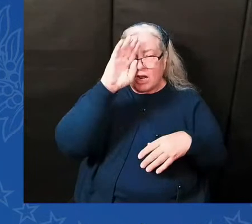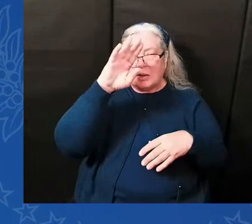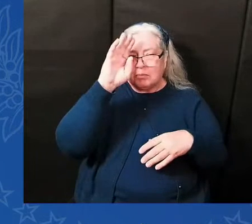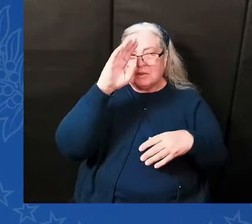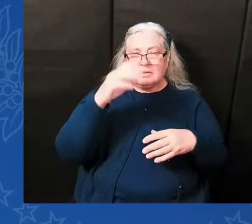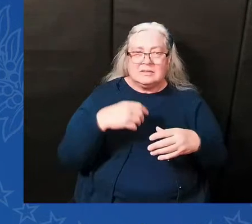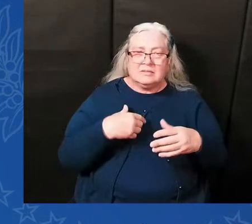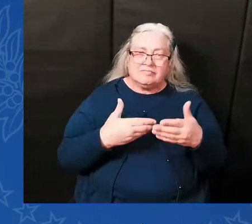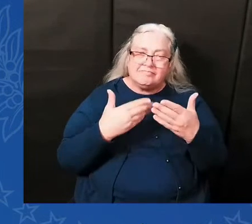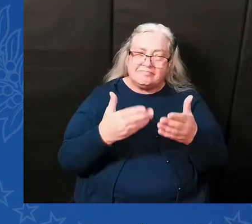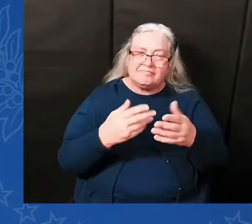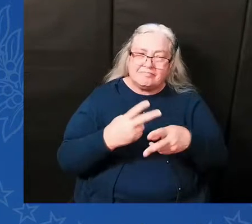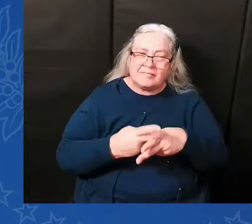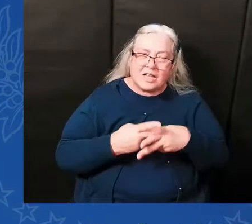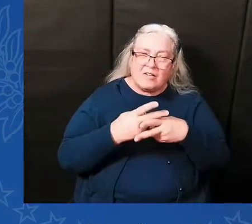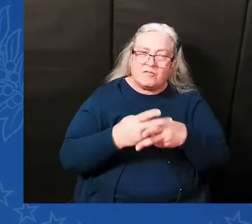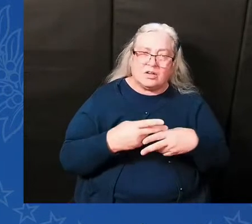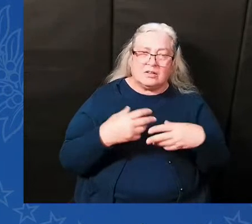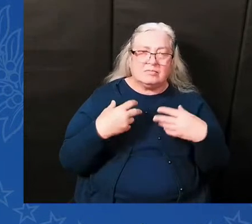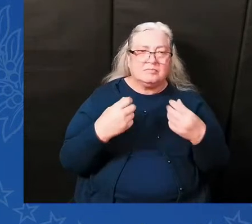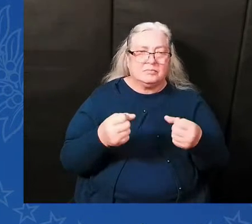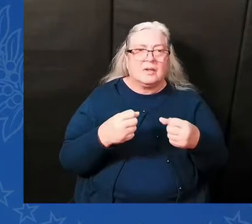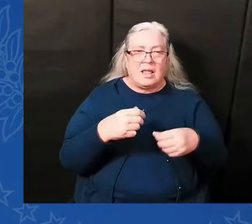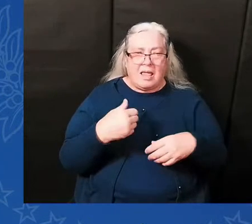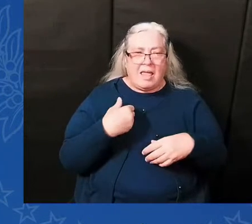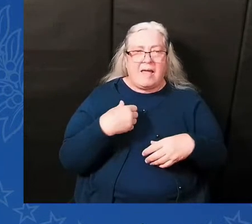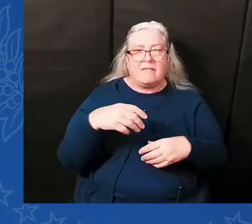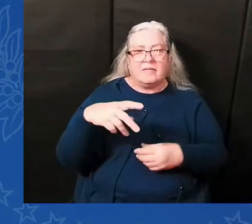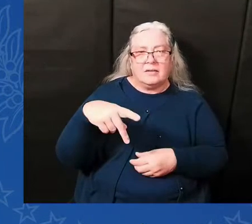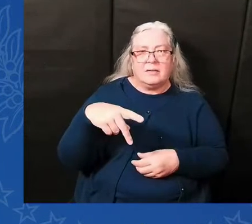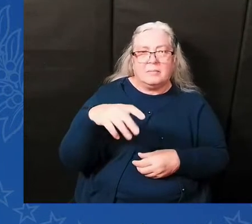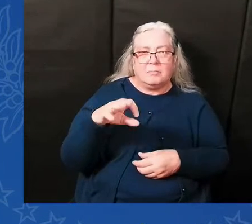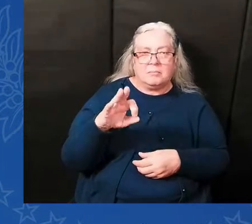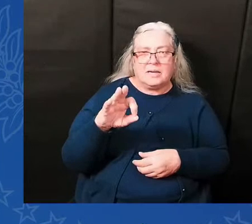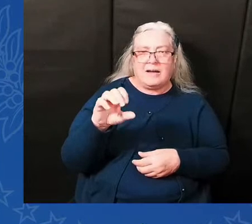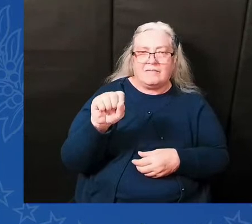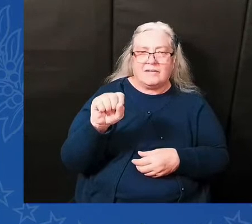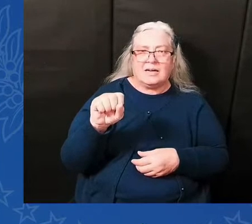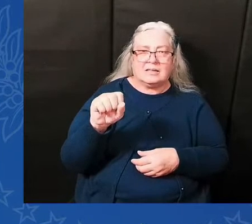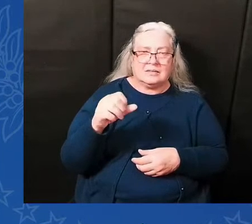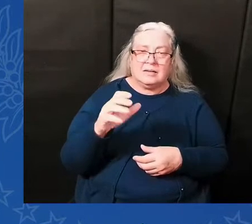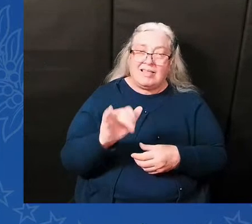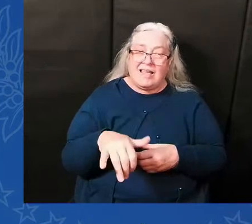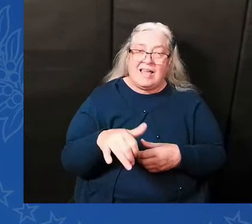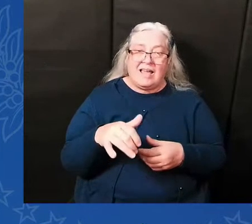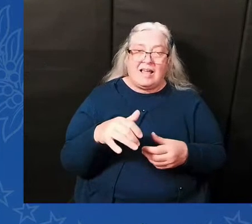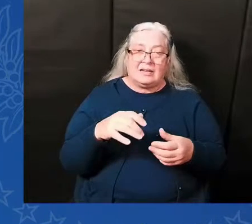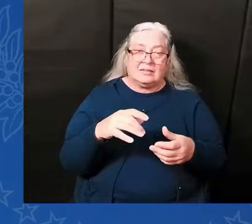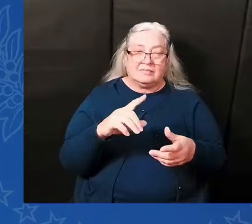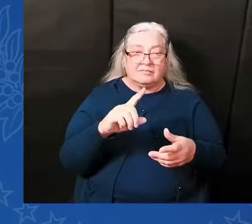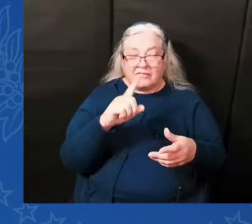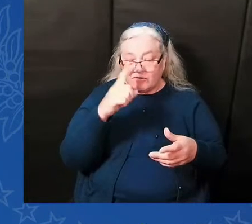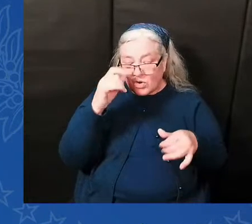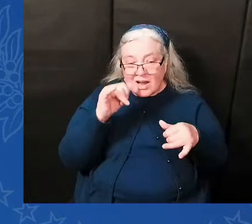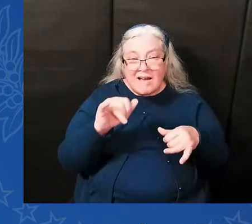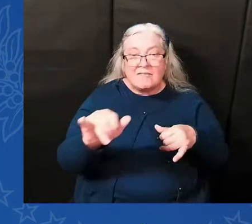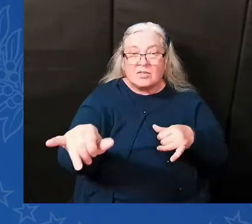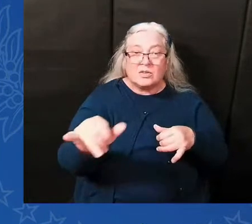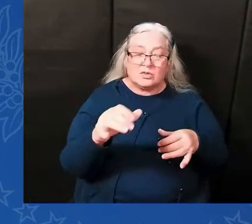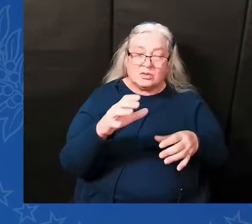the so-called "forever chemical" that for years have been in fire suppression agents and in your gear.